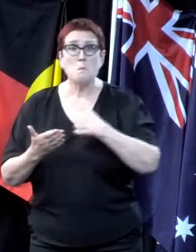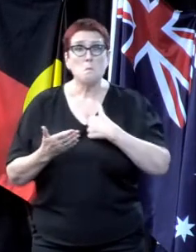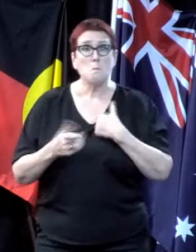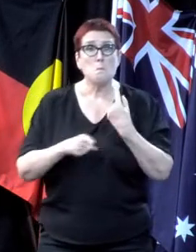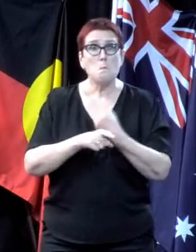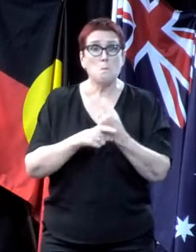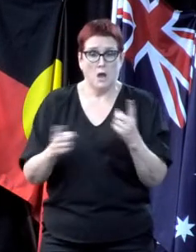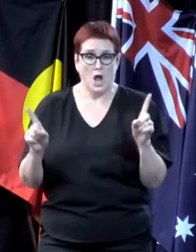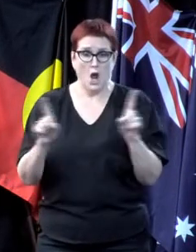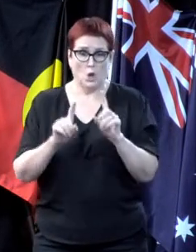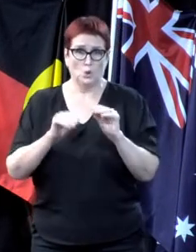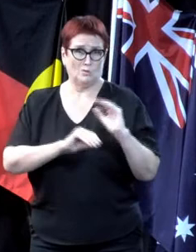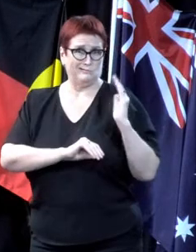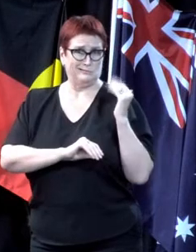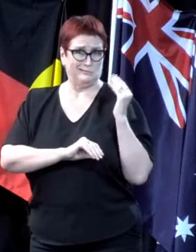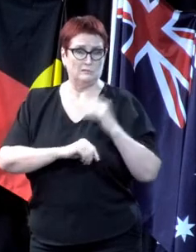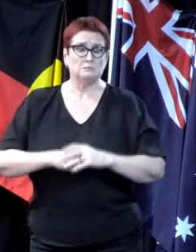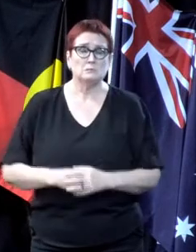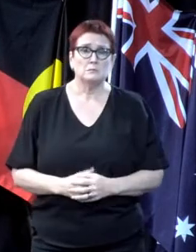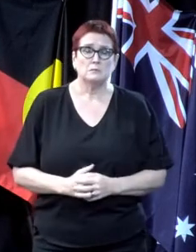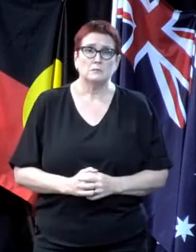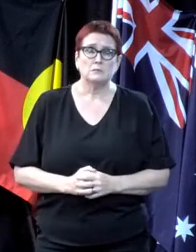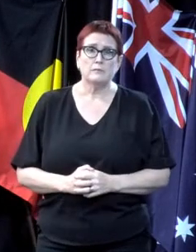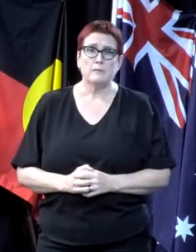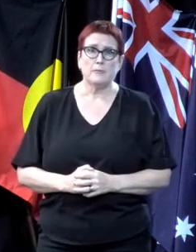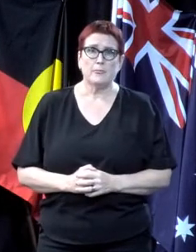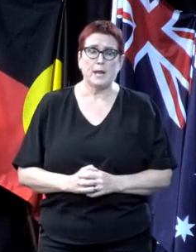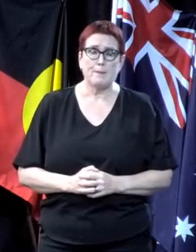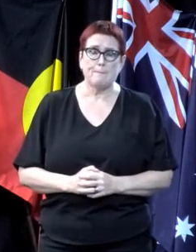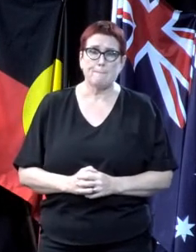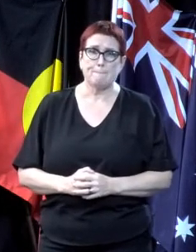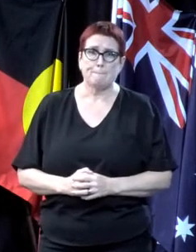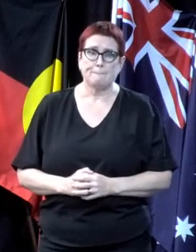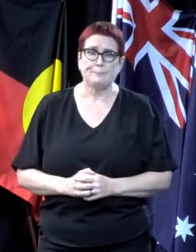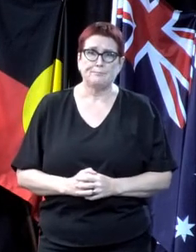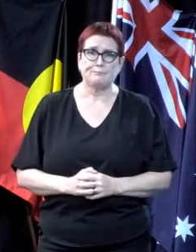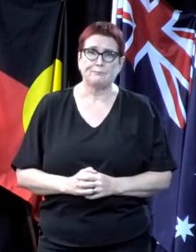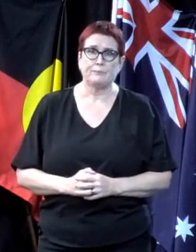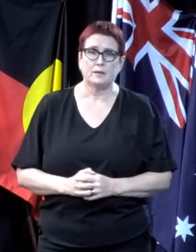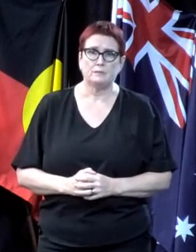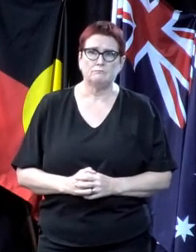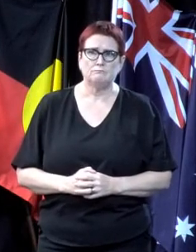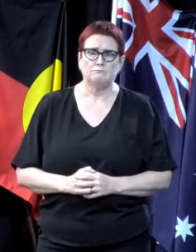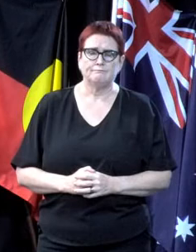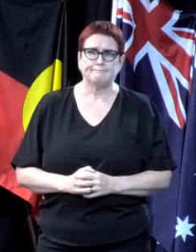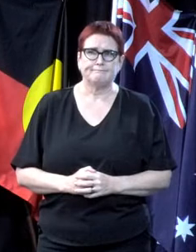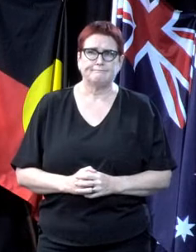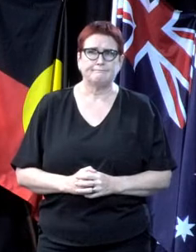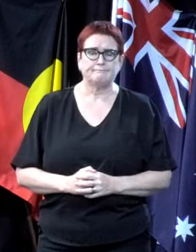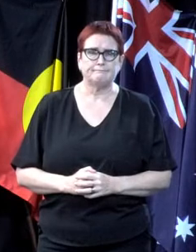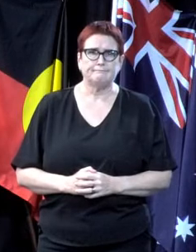And – and the expectations are definitely – yeah.